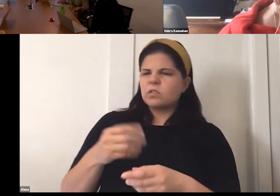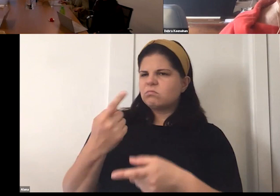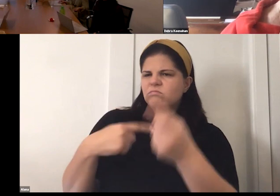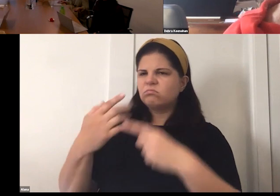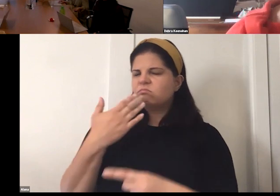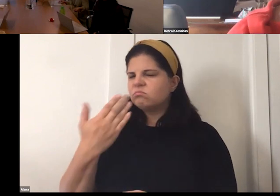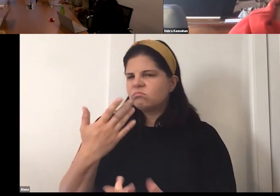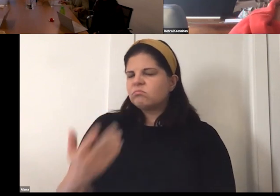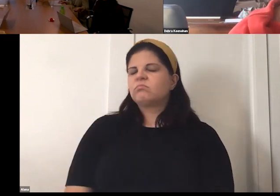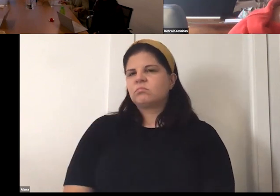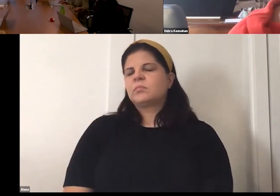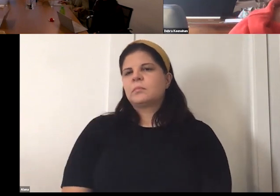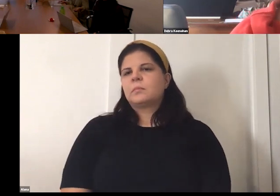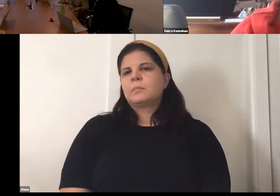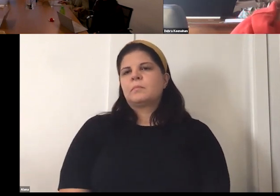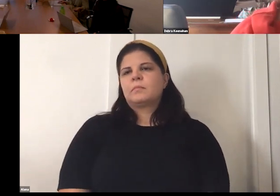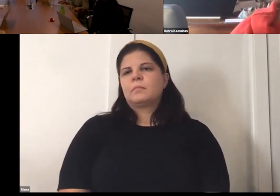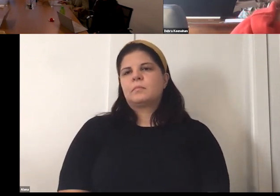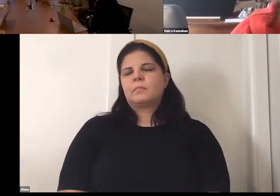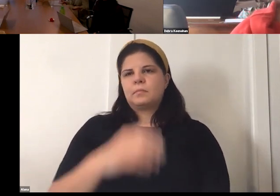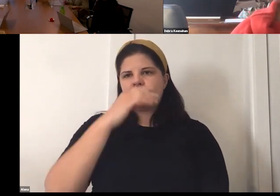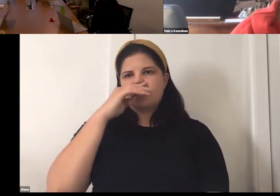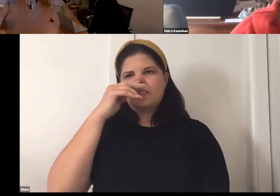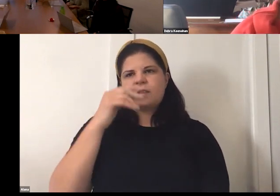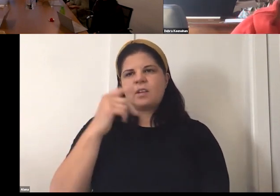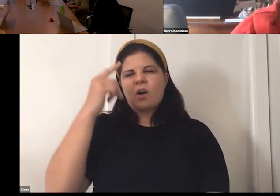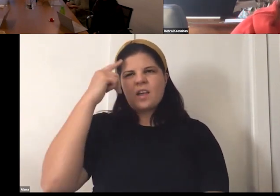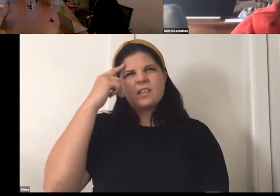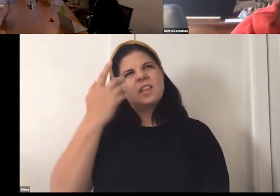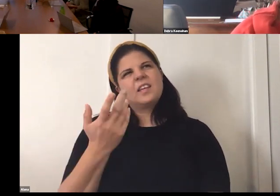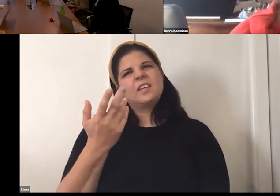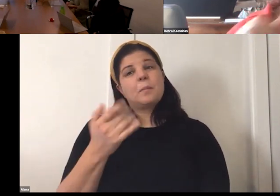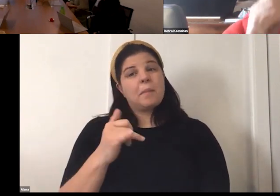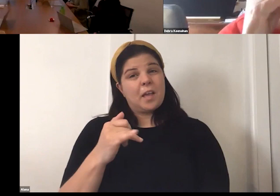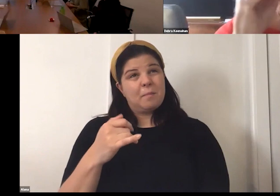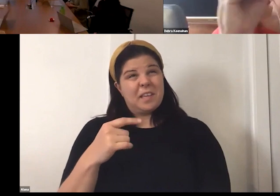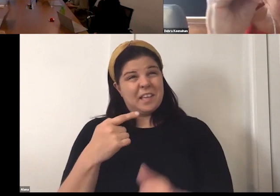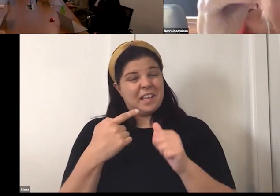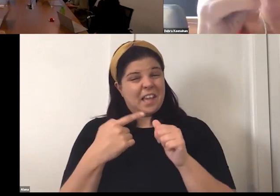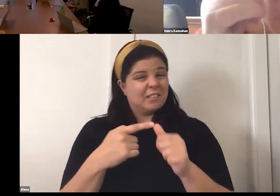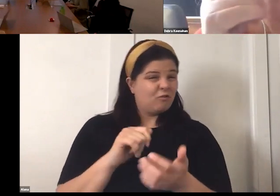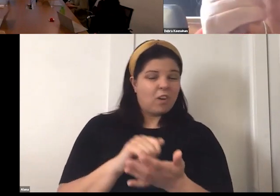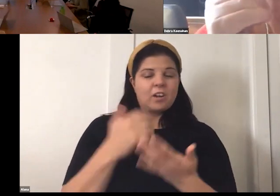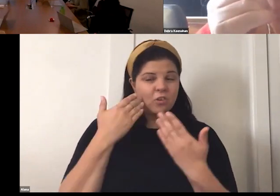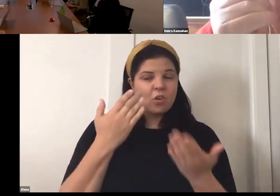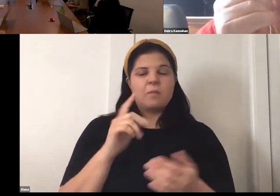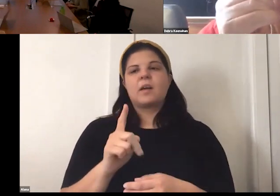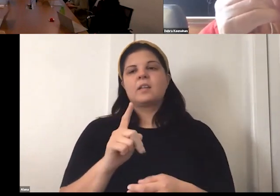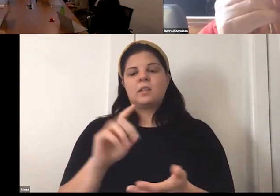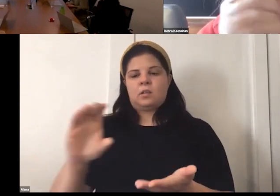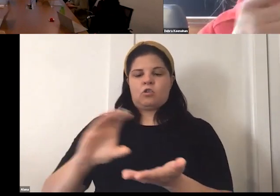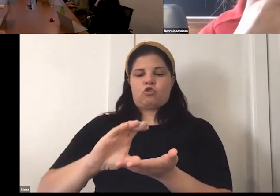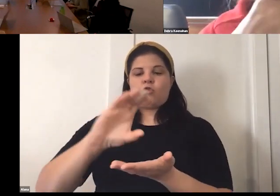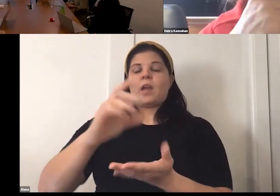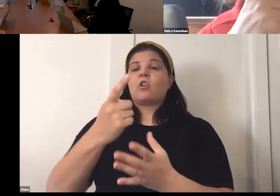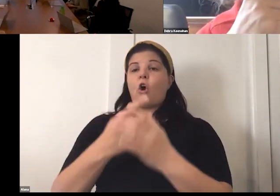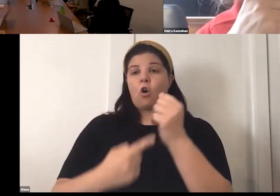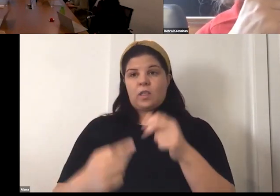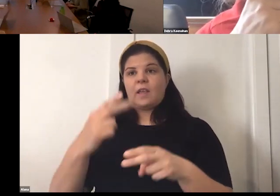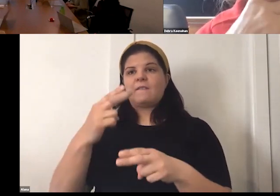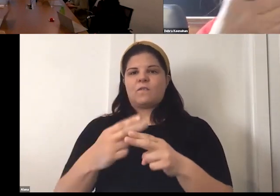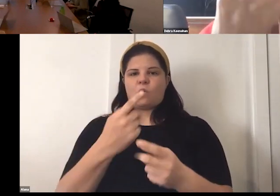"I’m not sure whether this is the answer, but the - this grant is only open to individuals.